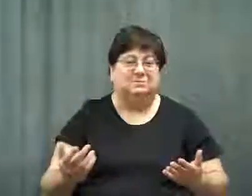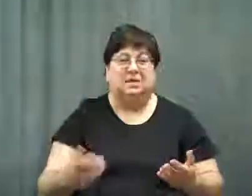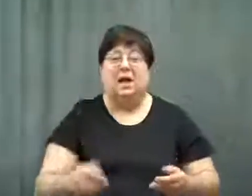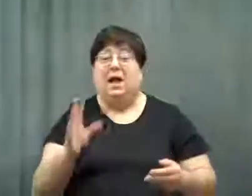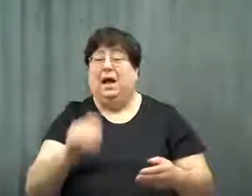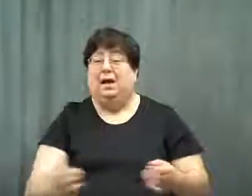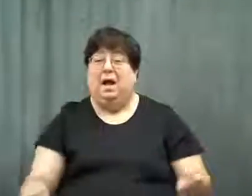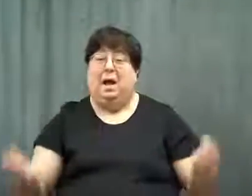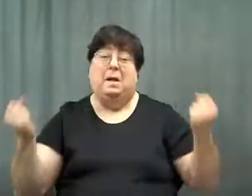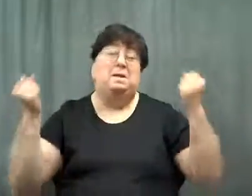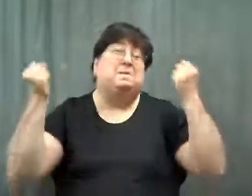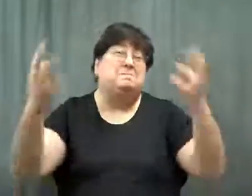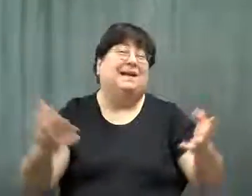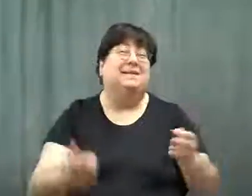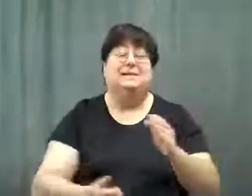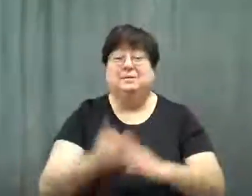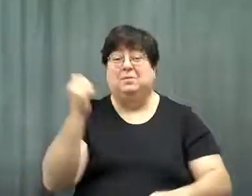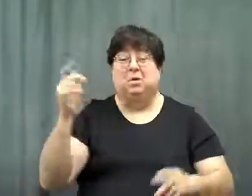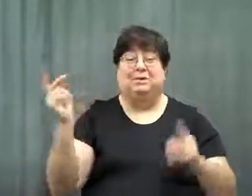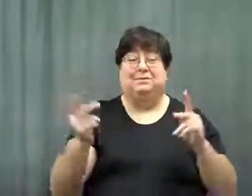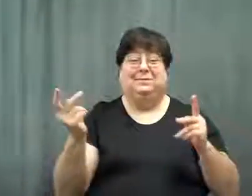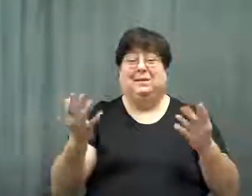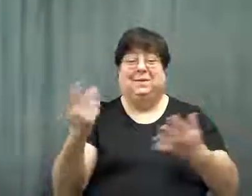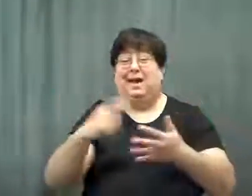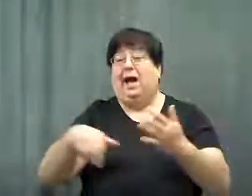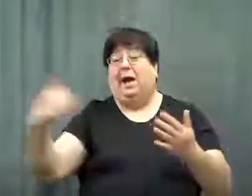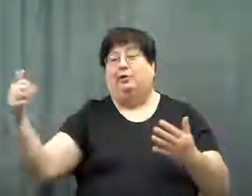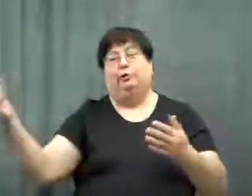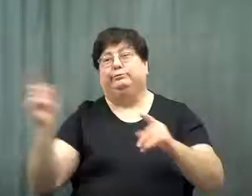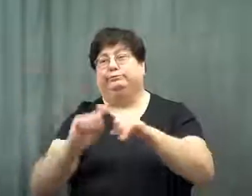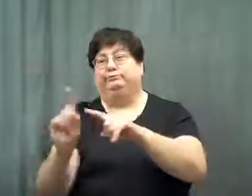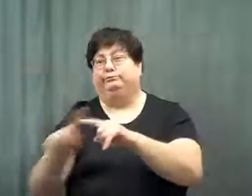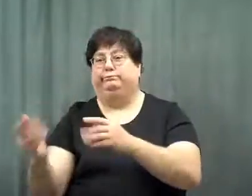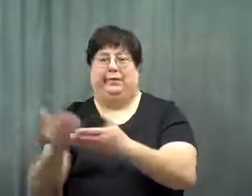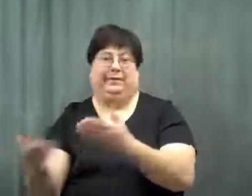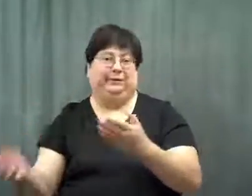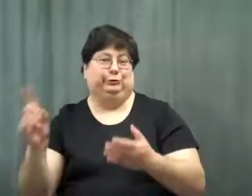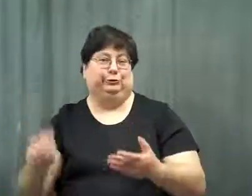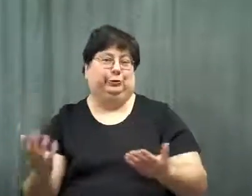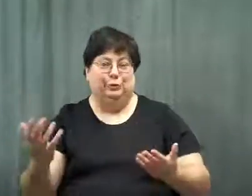The majority of people do other things.